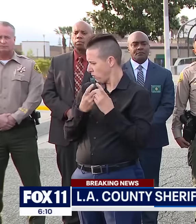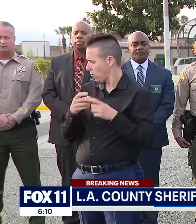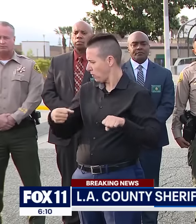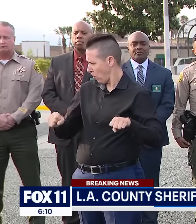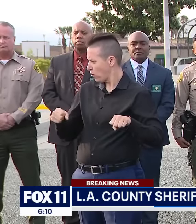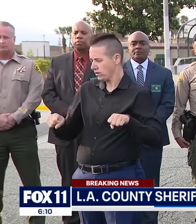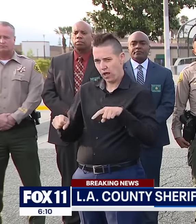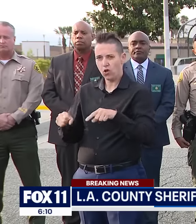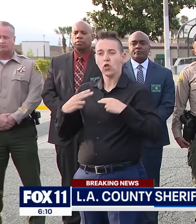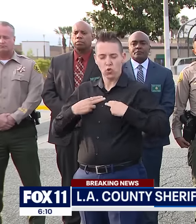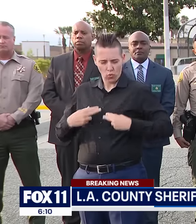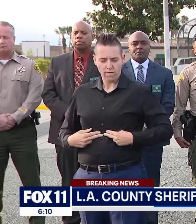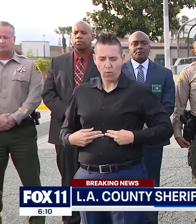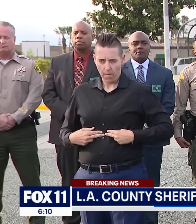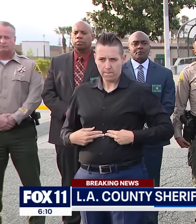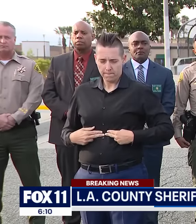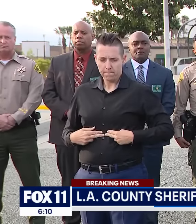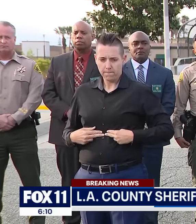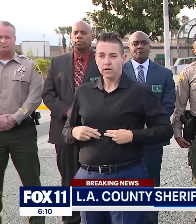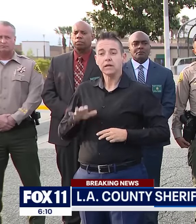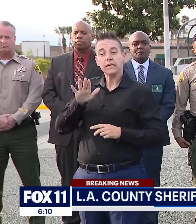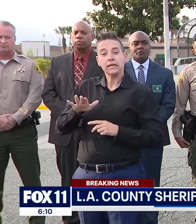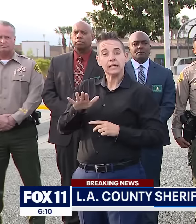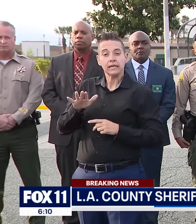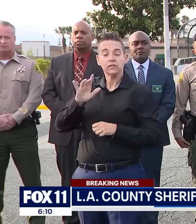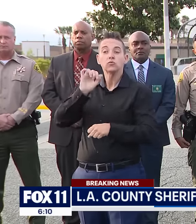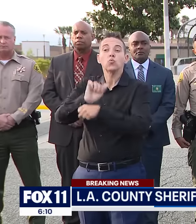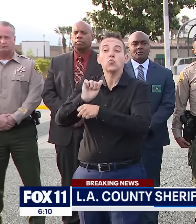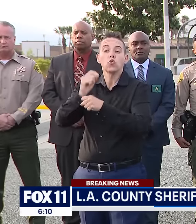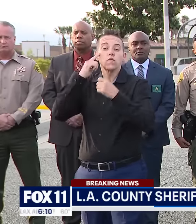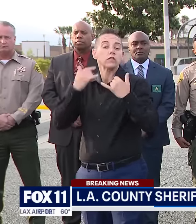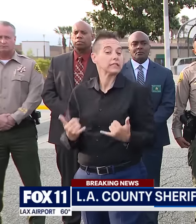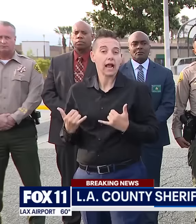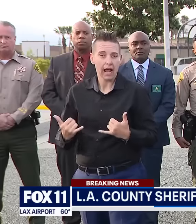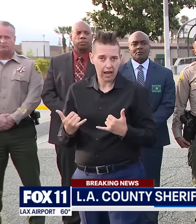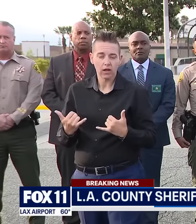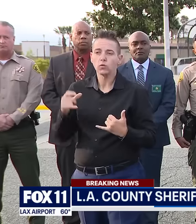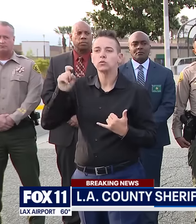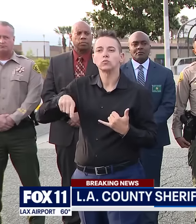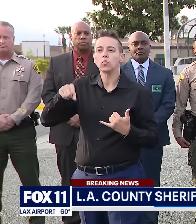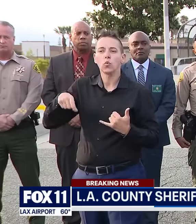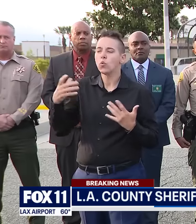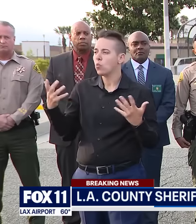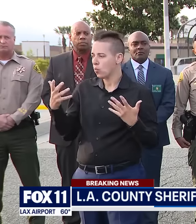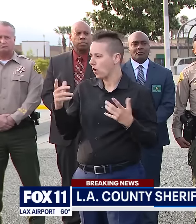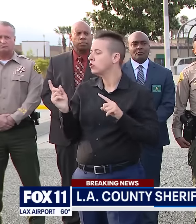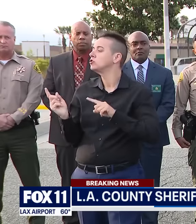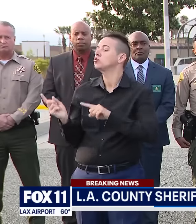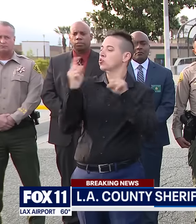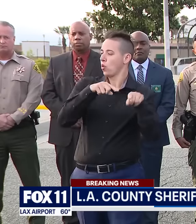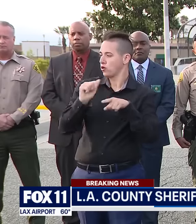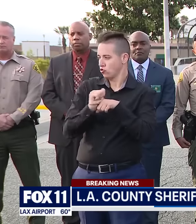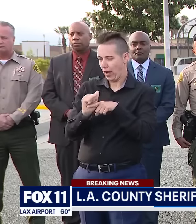a training deputy, the question is, was he a training deputy? He was on, one of our assigned,